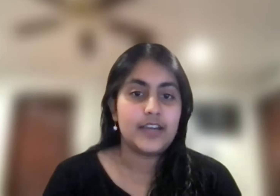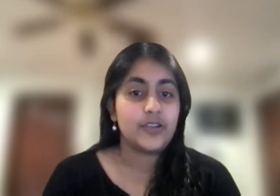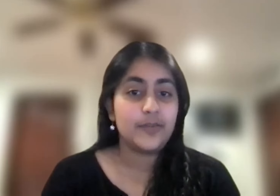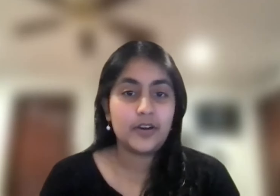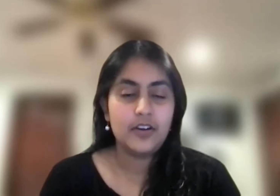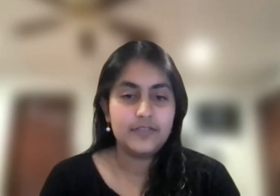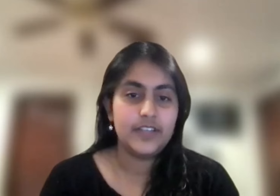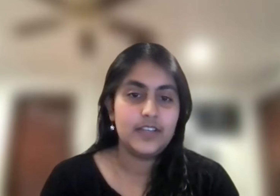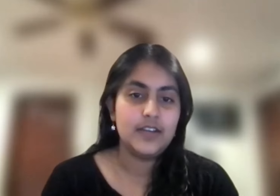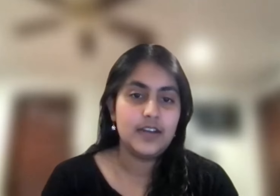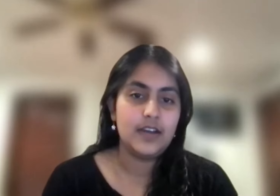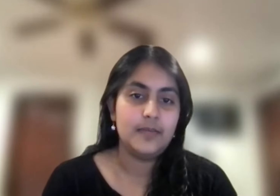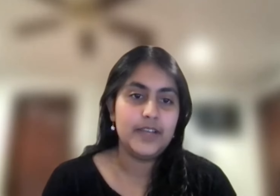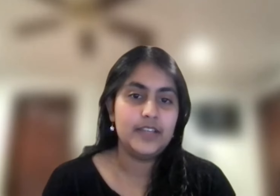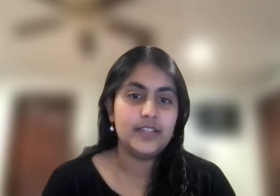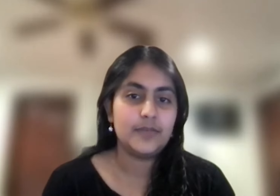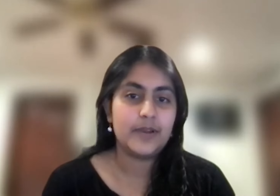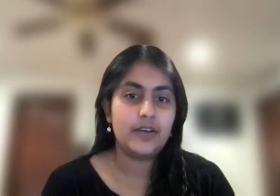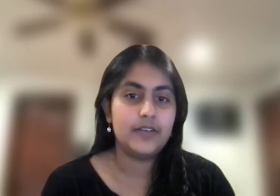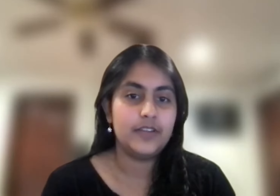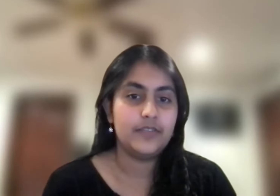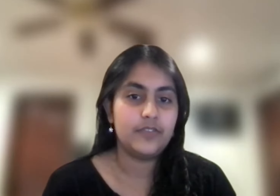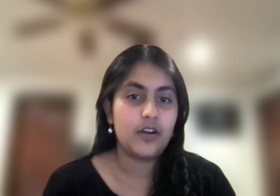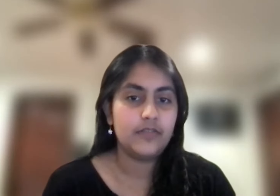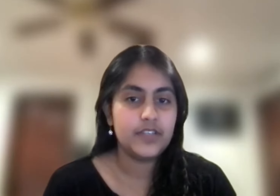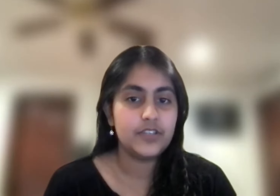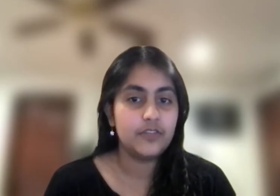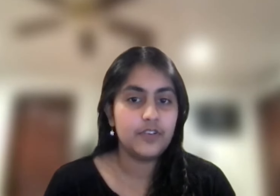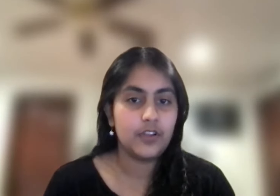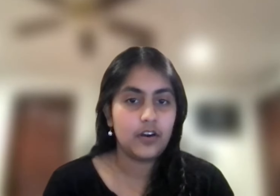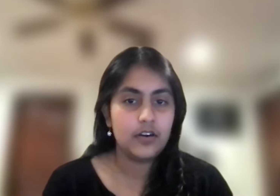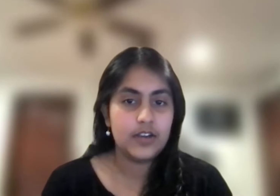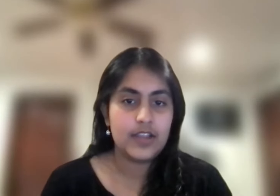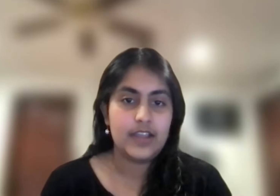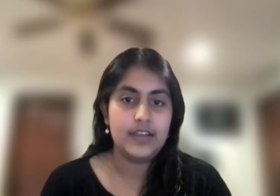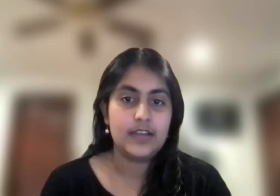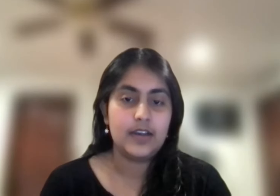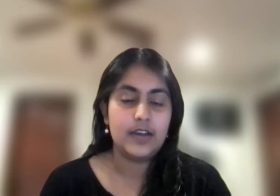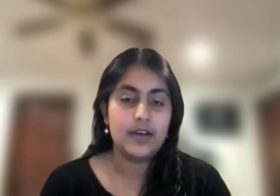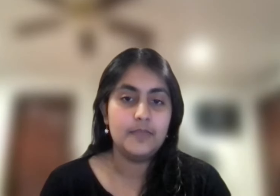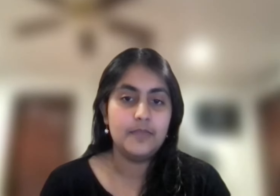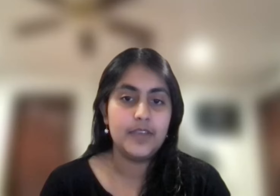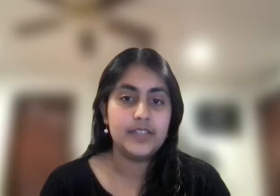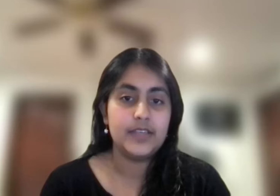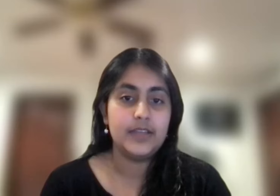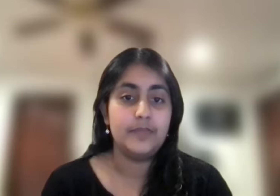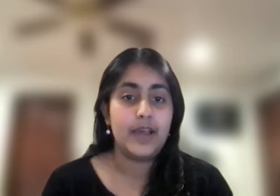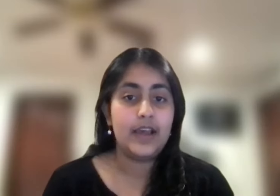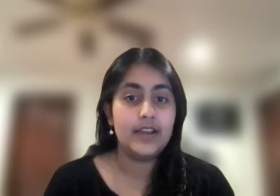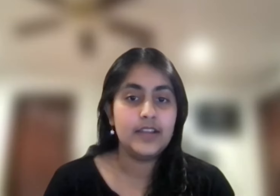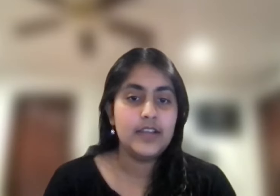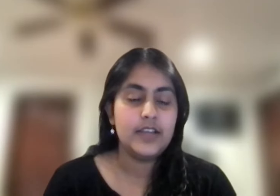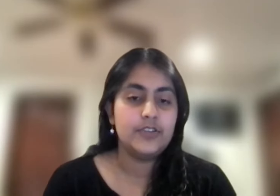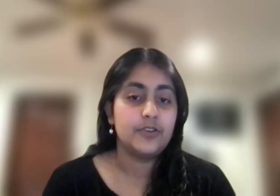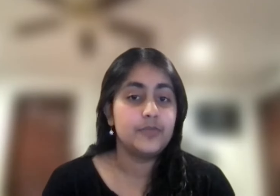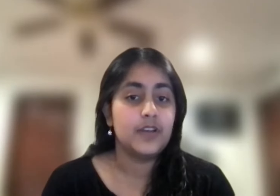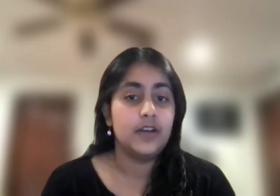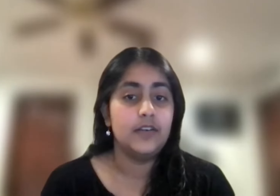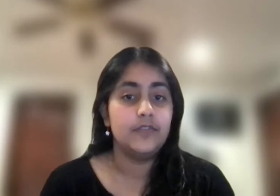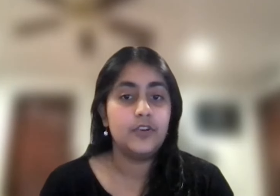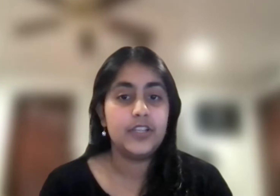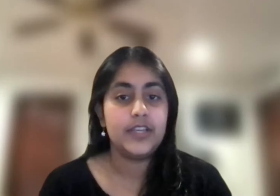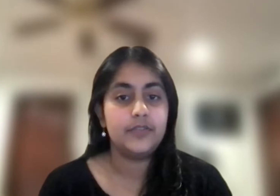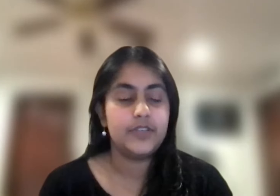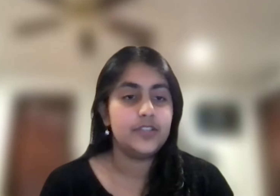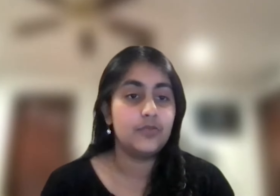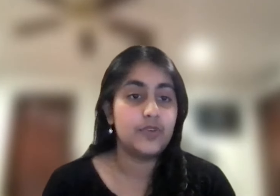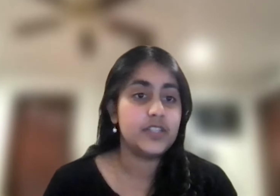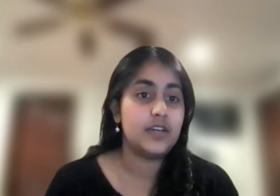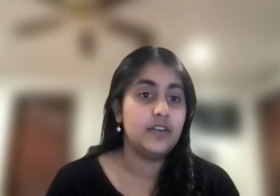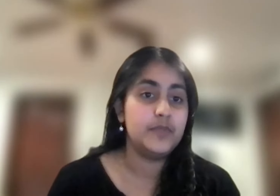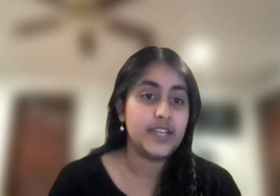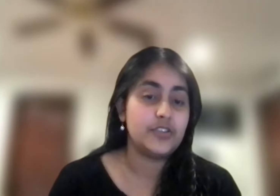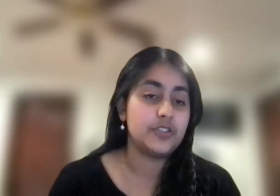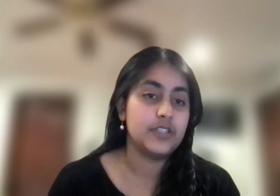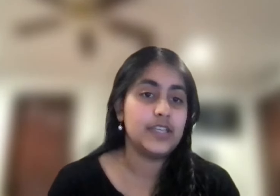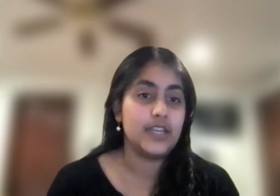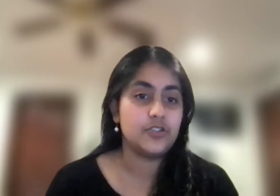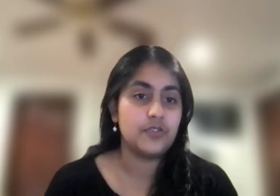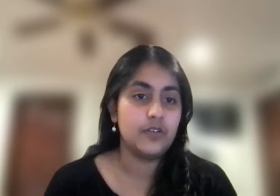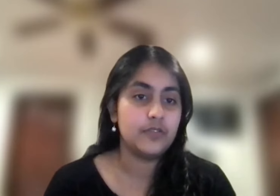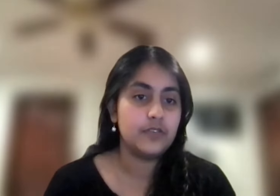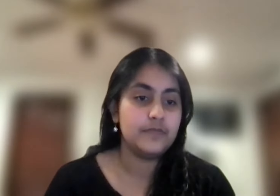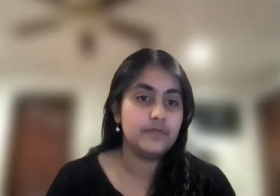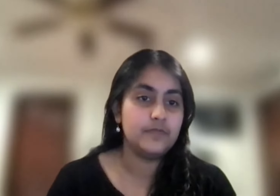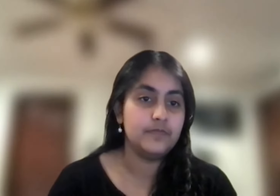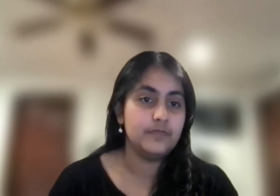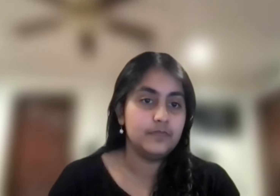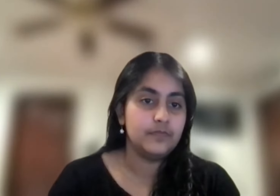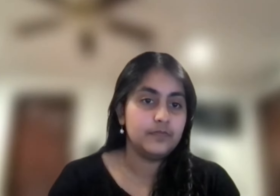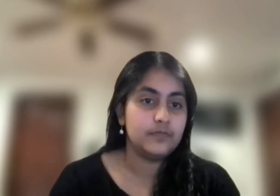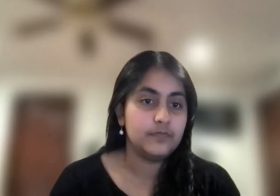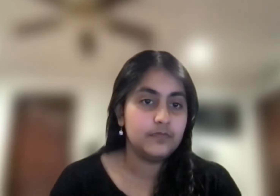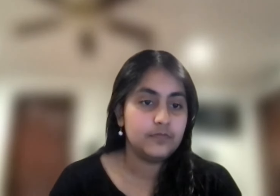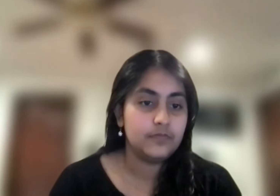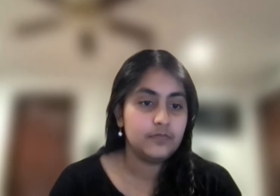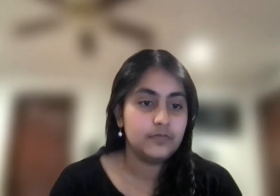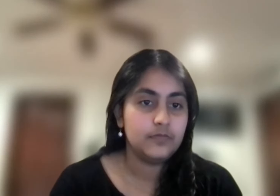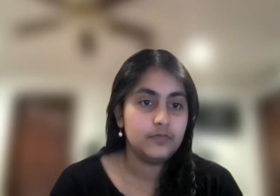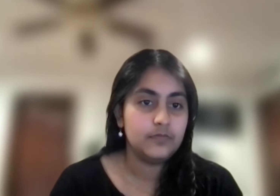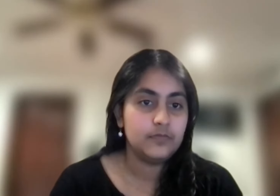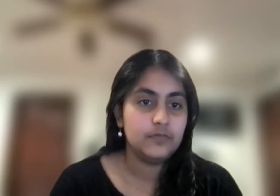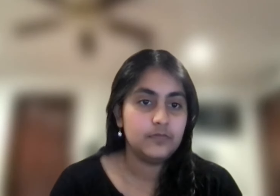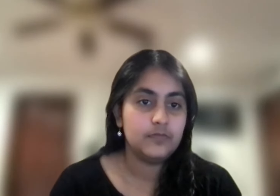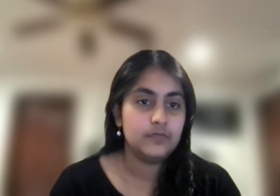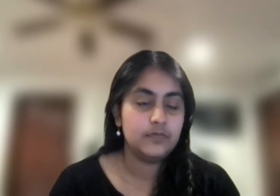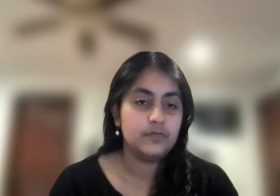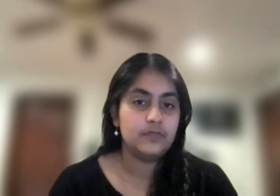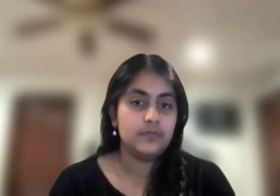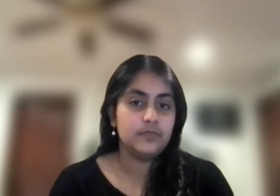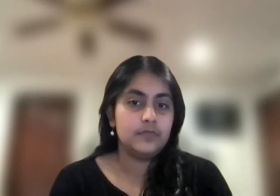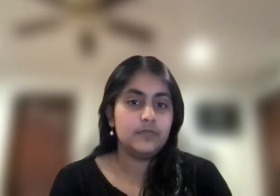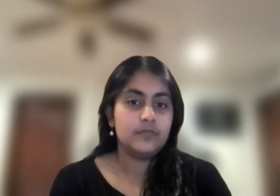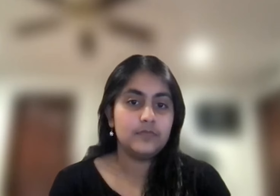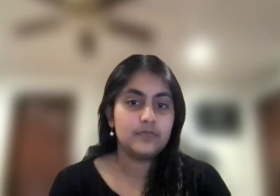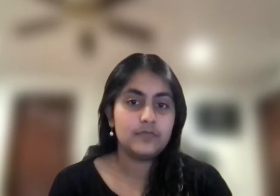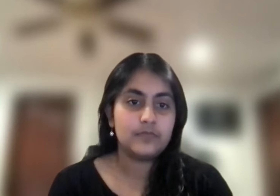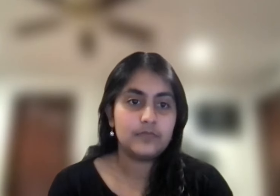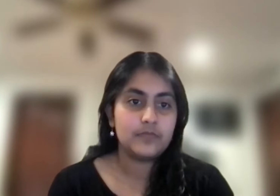in reversing impacts of stroke.